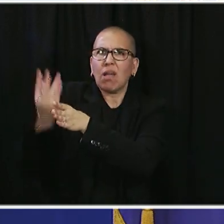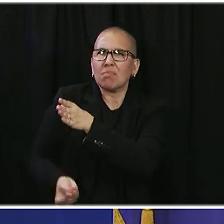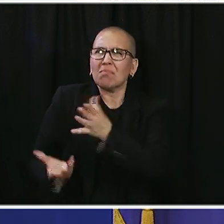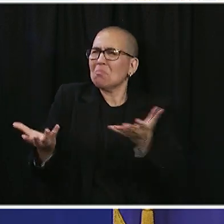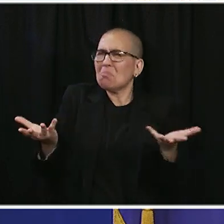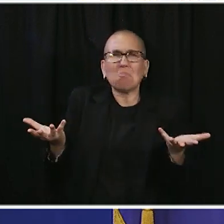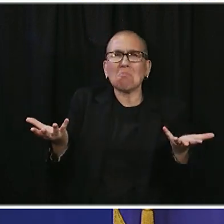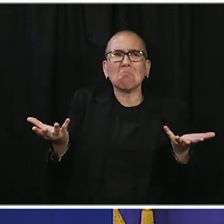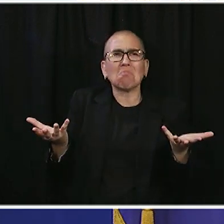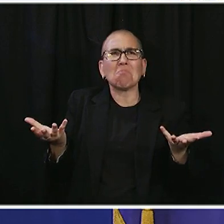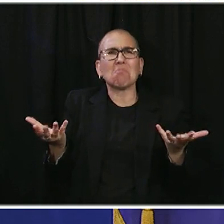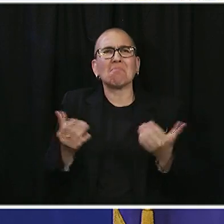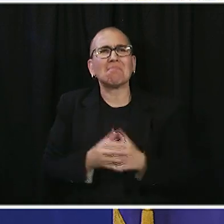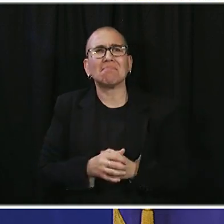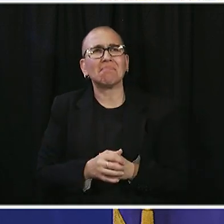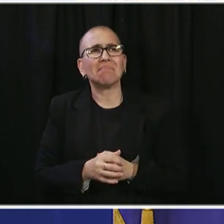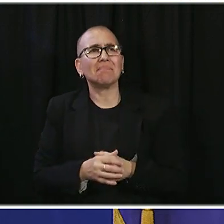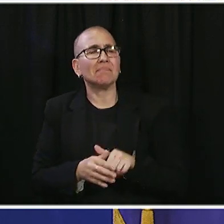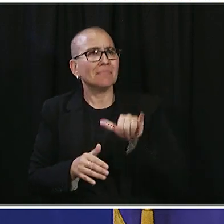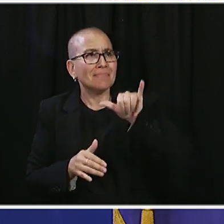GO MUCH HIGHER. SO THERE'S A LOT TO BE DONE.